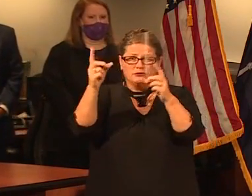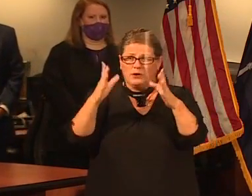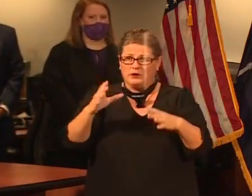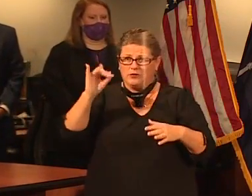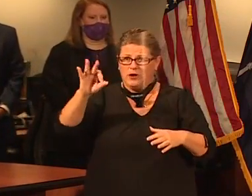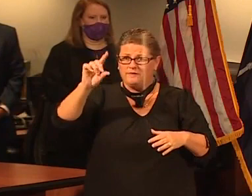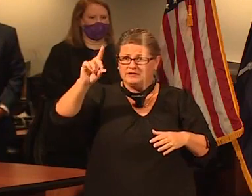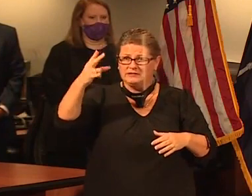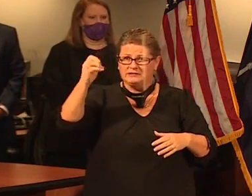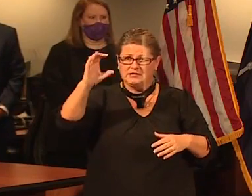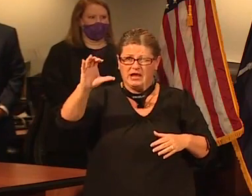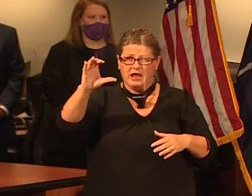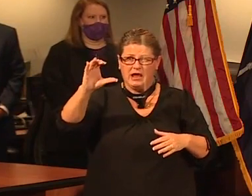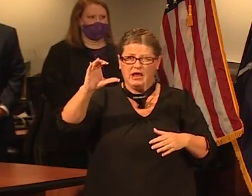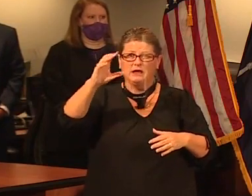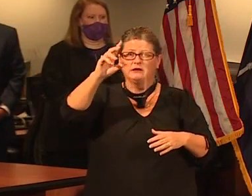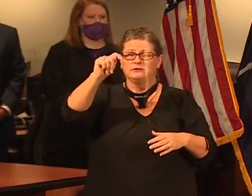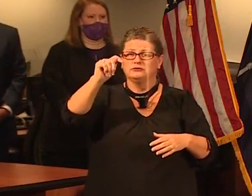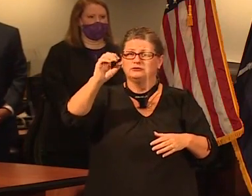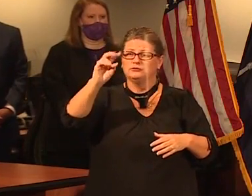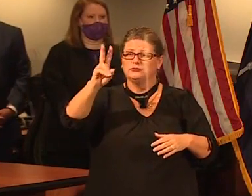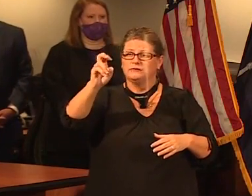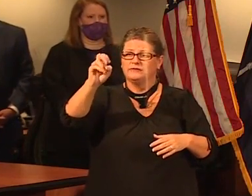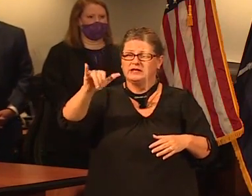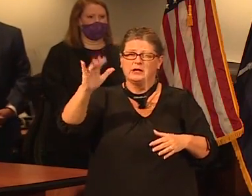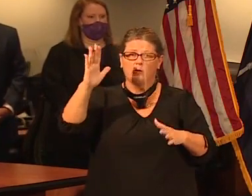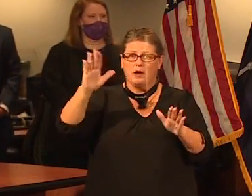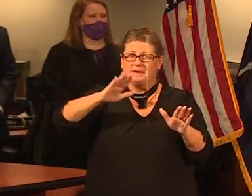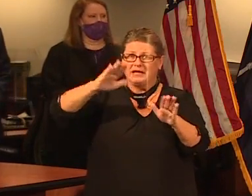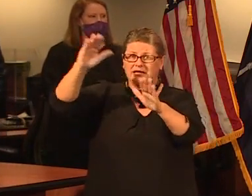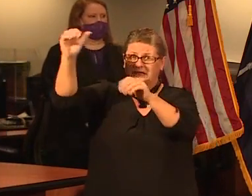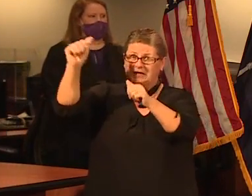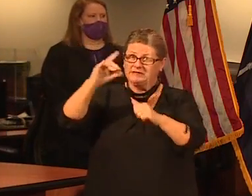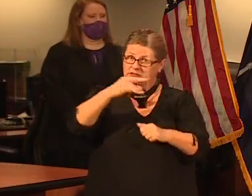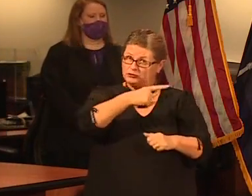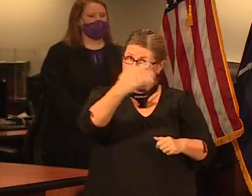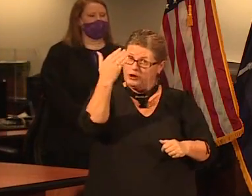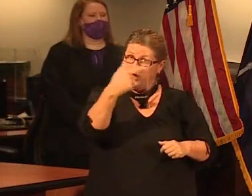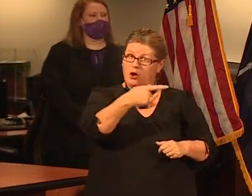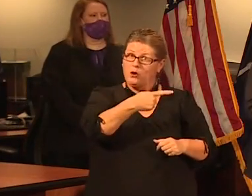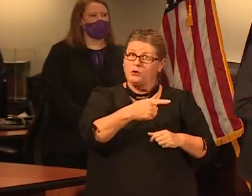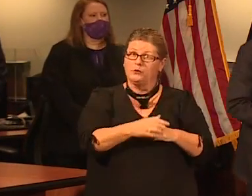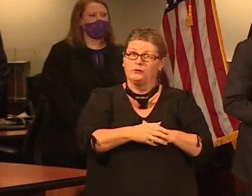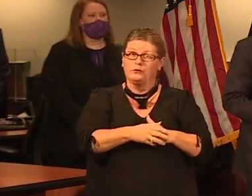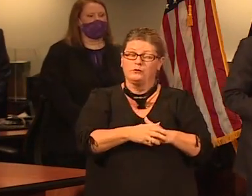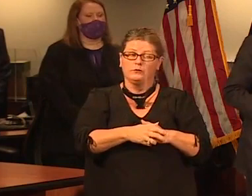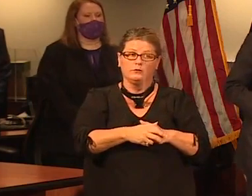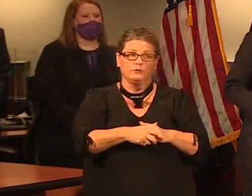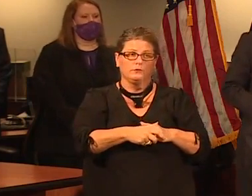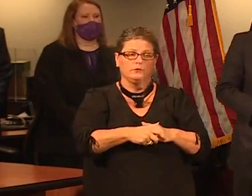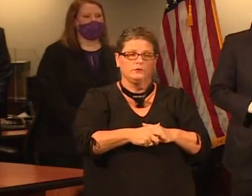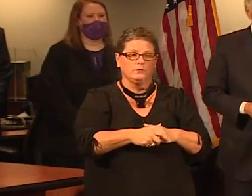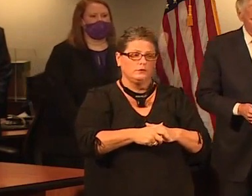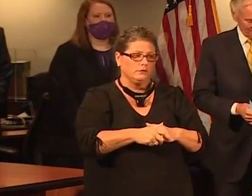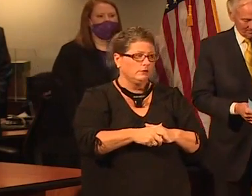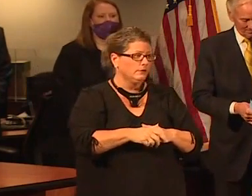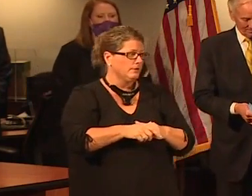TODAY WE FOUND OUT THE IS GOING TO BE LEAVING DHEC.